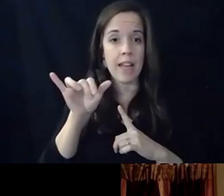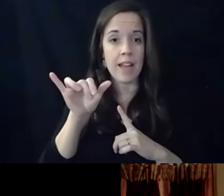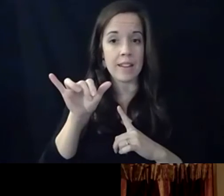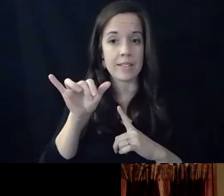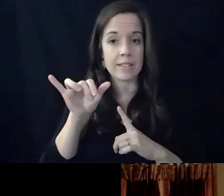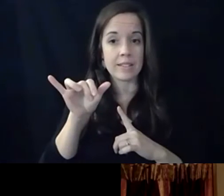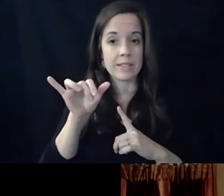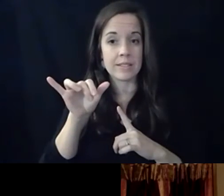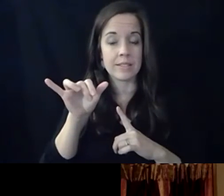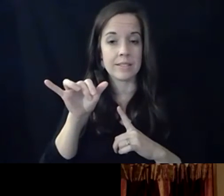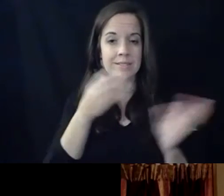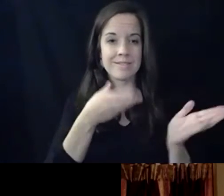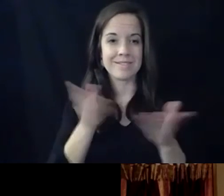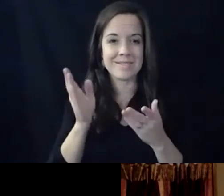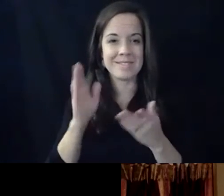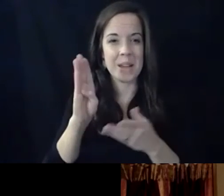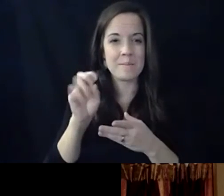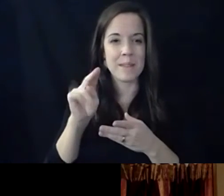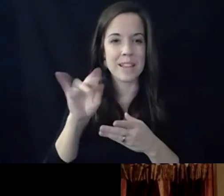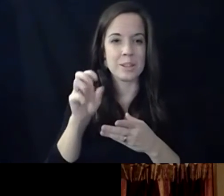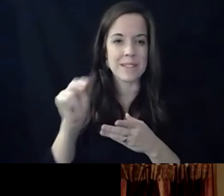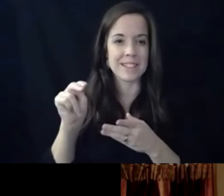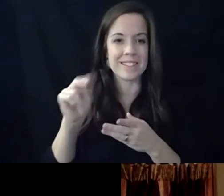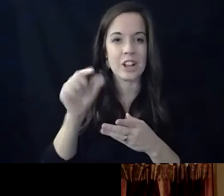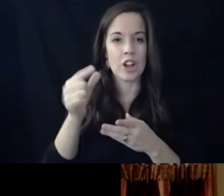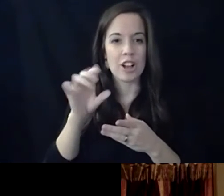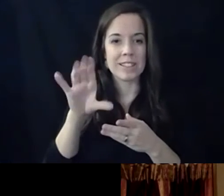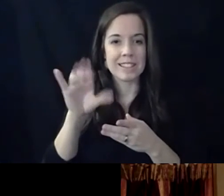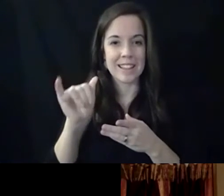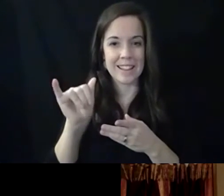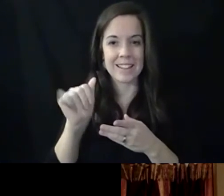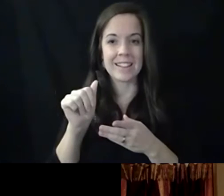So I’m going to invite Benjamin Garcia to step up and join us.